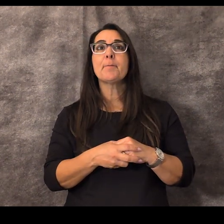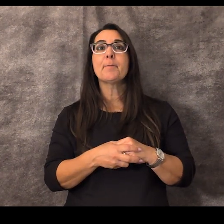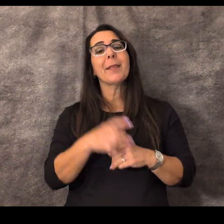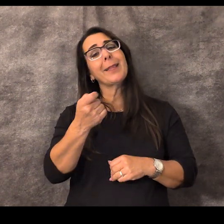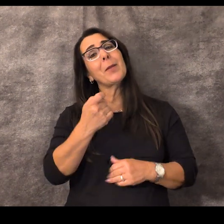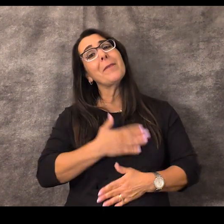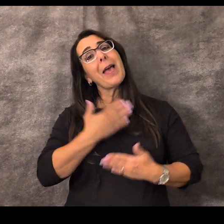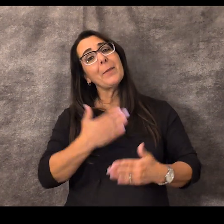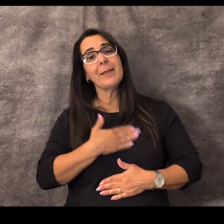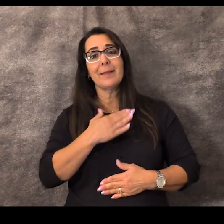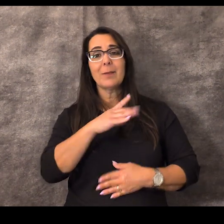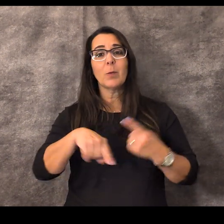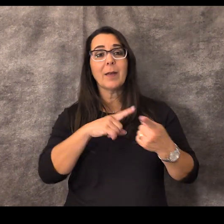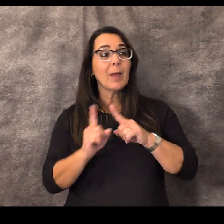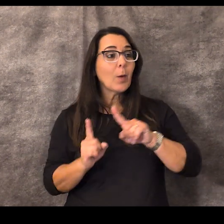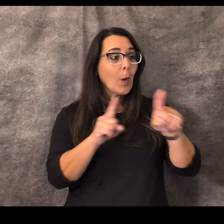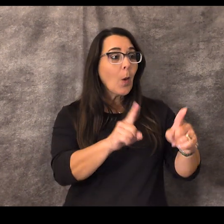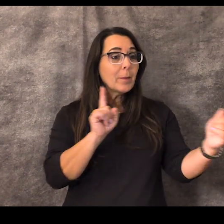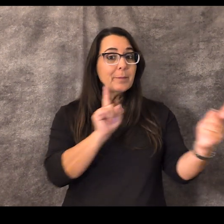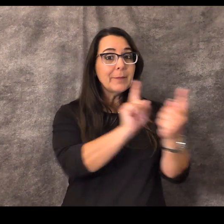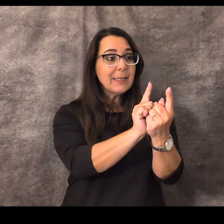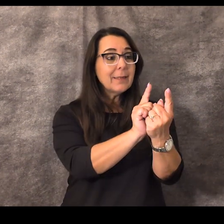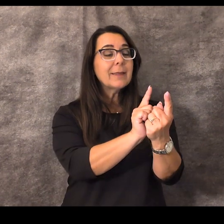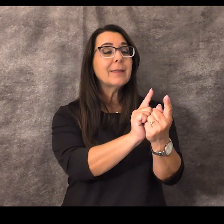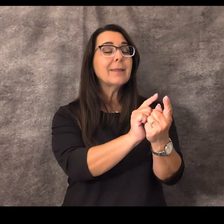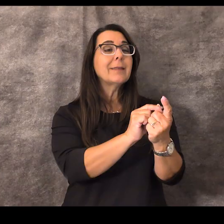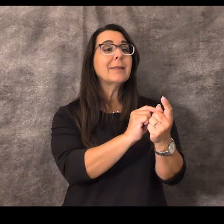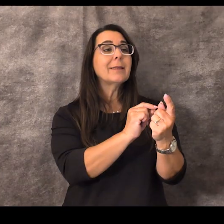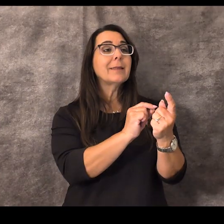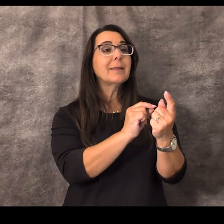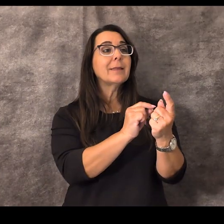when I go meet them and build rapport with them.